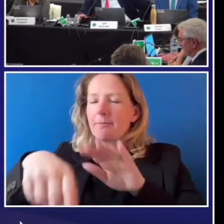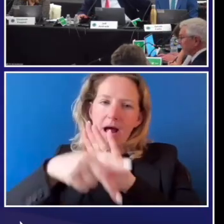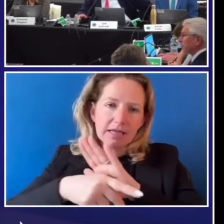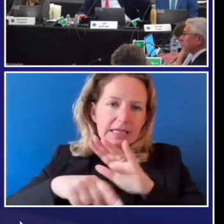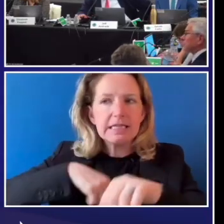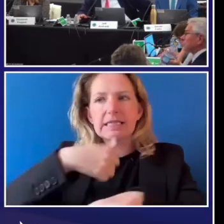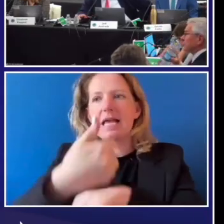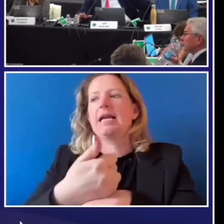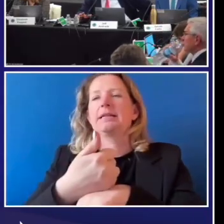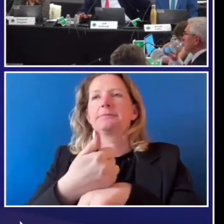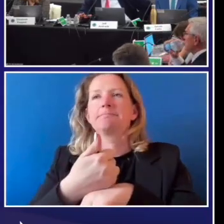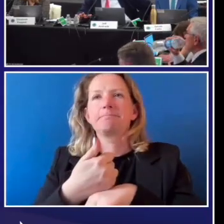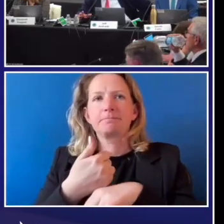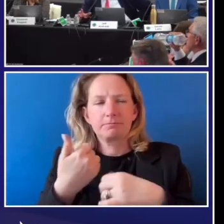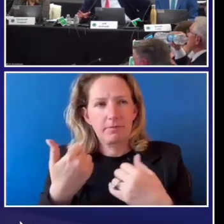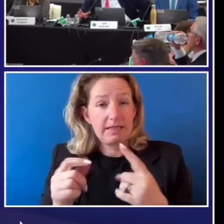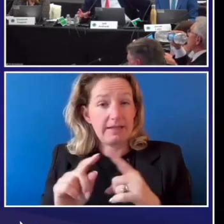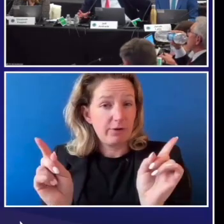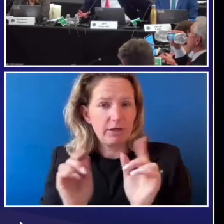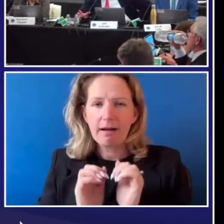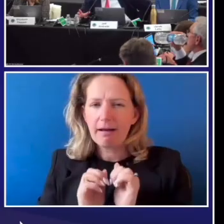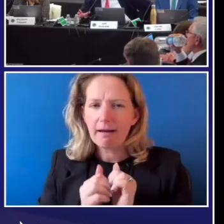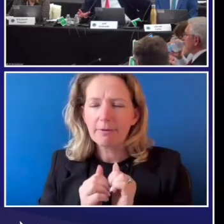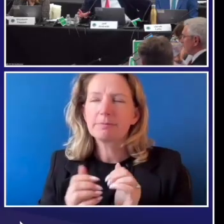Um, is you don't want the regulated